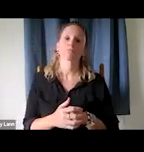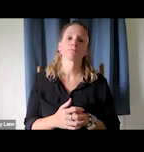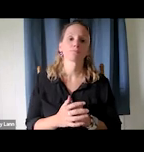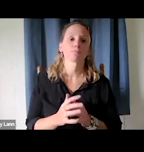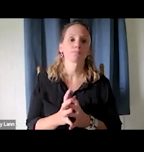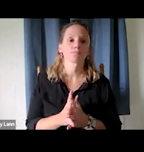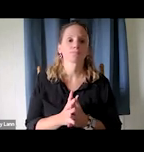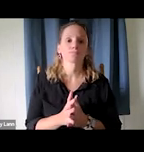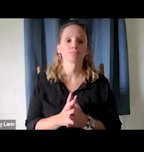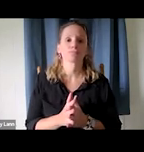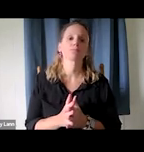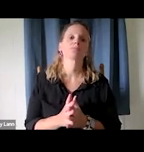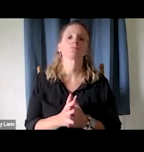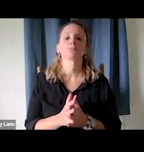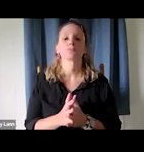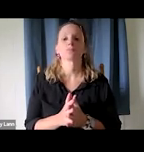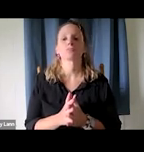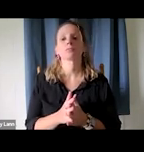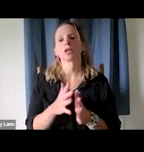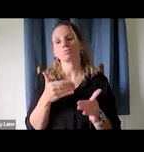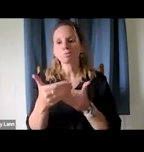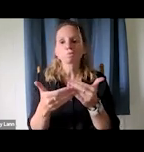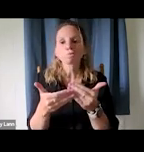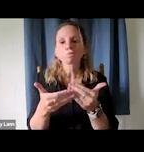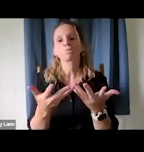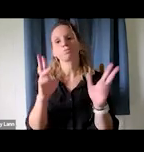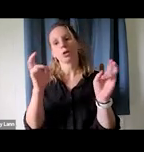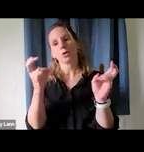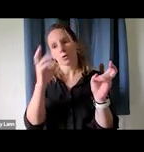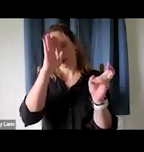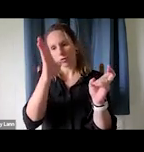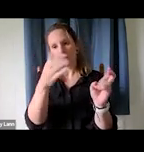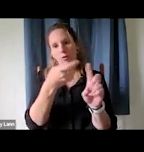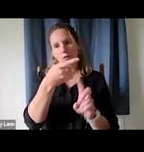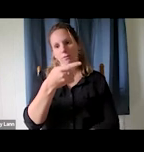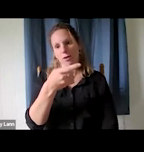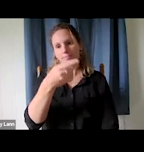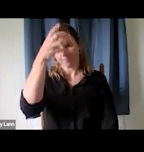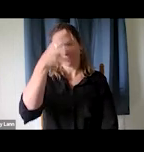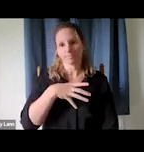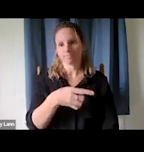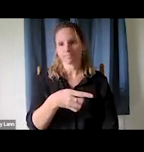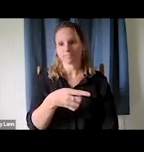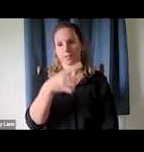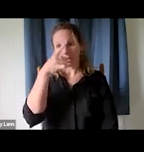So I go on to provide a direct quote from him about what was going on because he did have a period